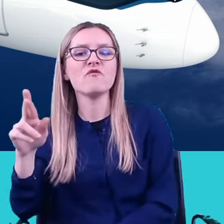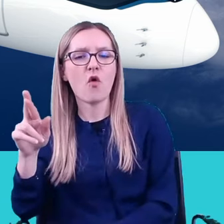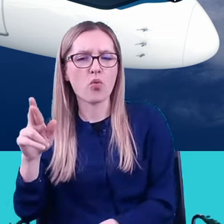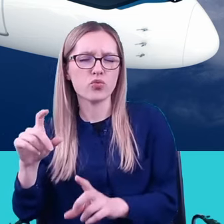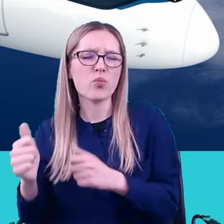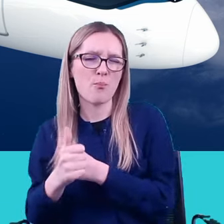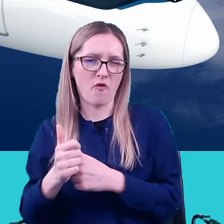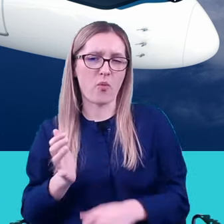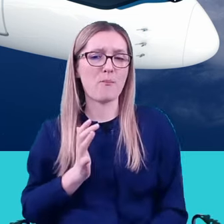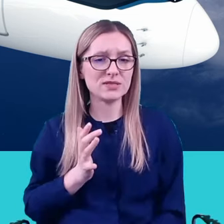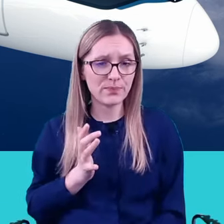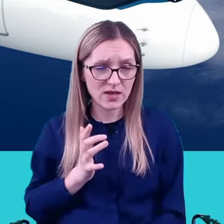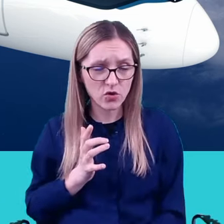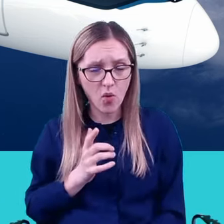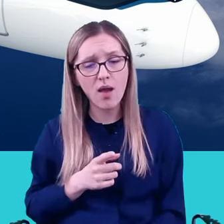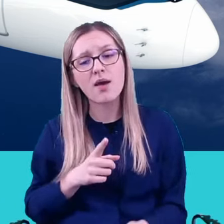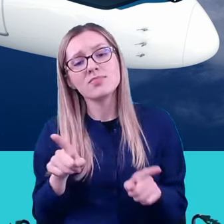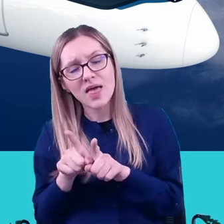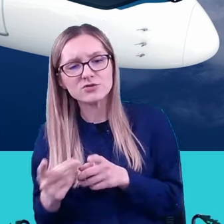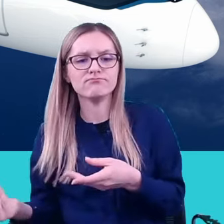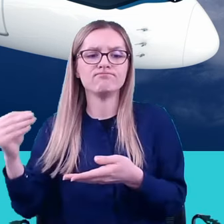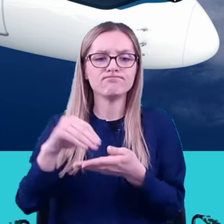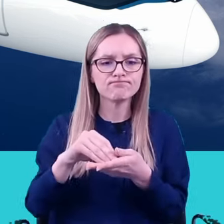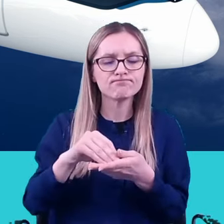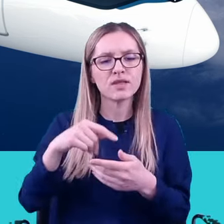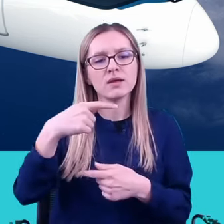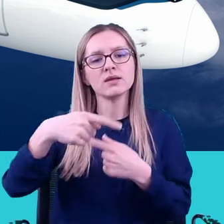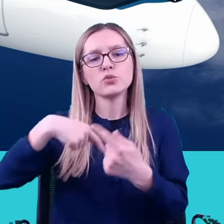and combustion turbines, which make the system hybrid.